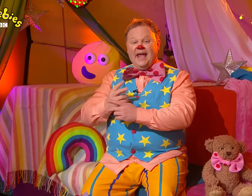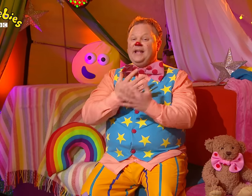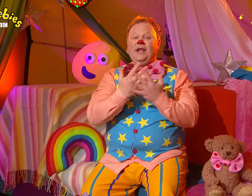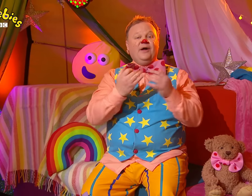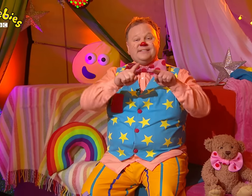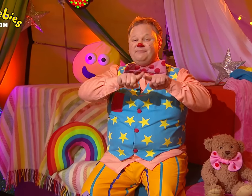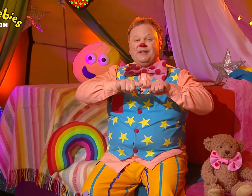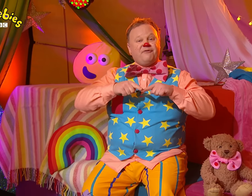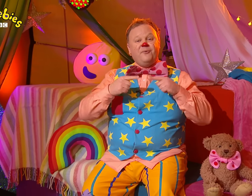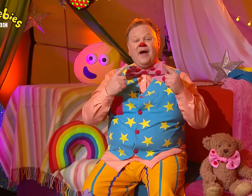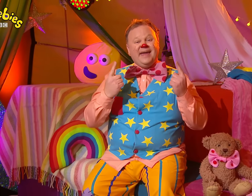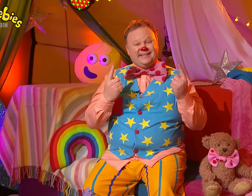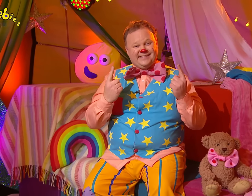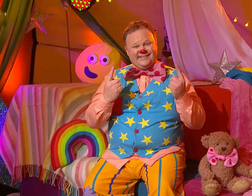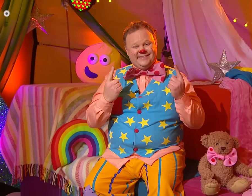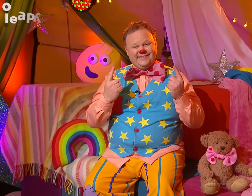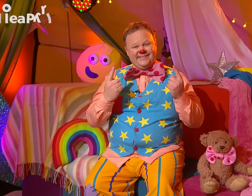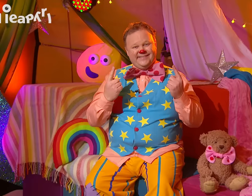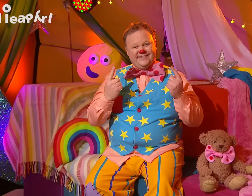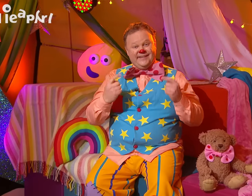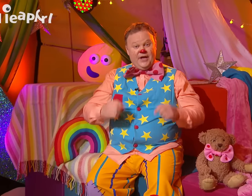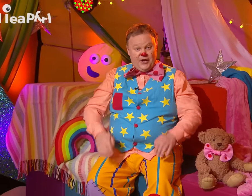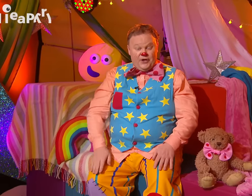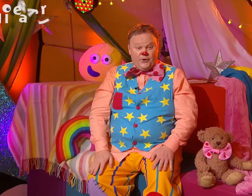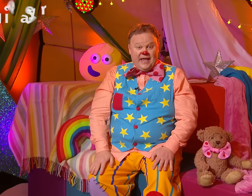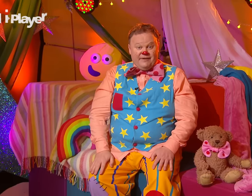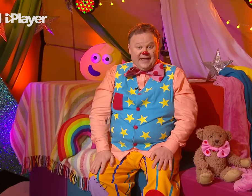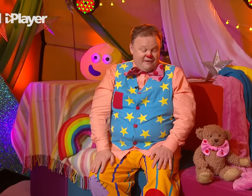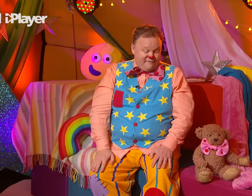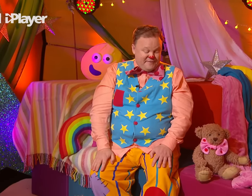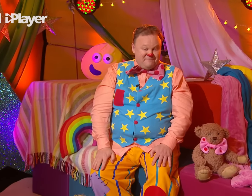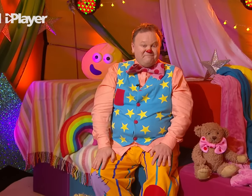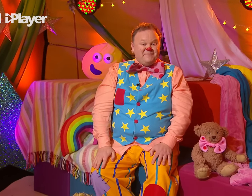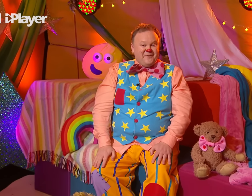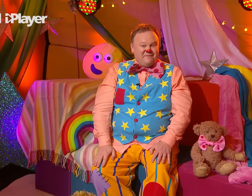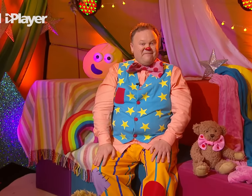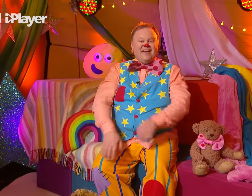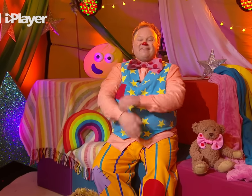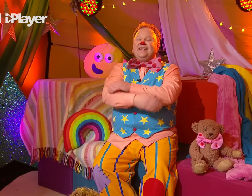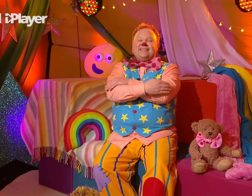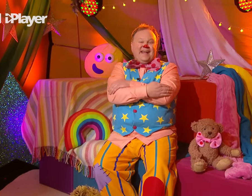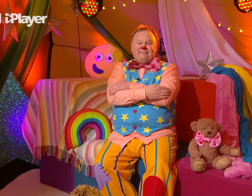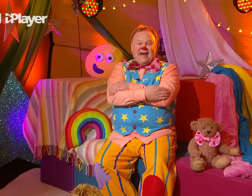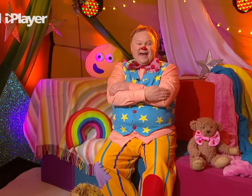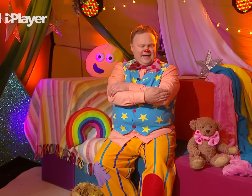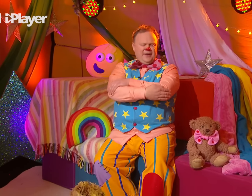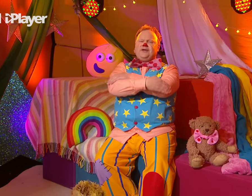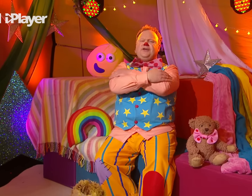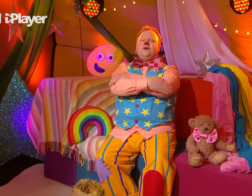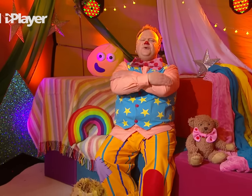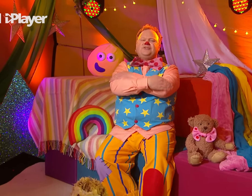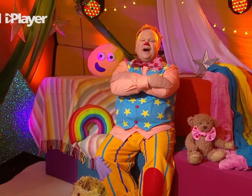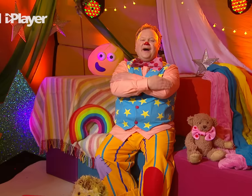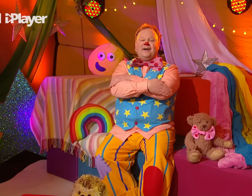in lots of different ways you could even give your favorite teddy bear a huge hug